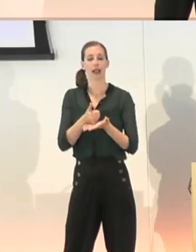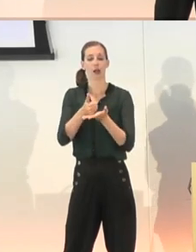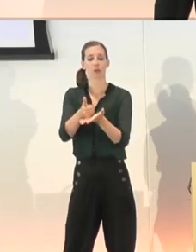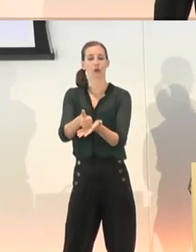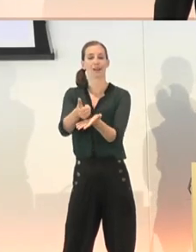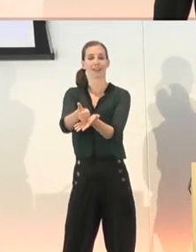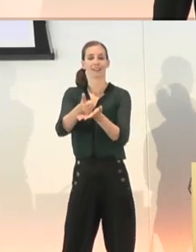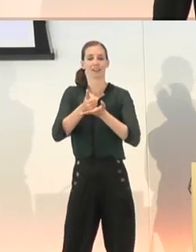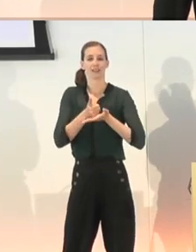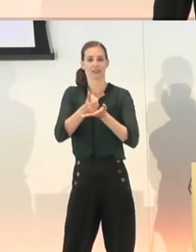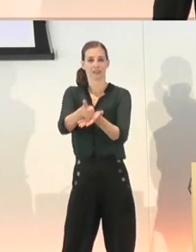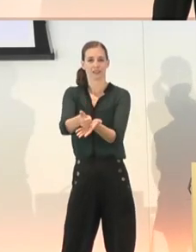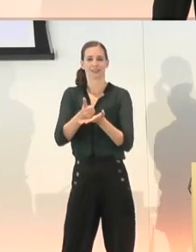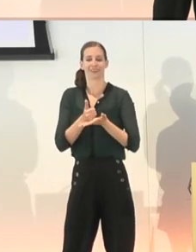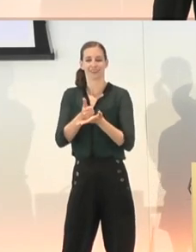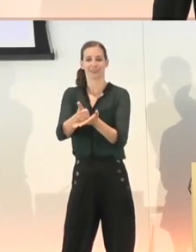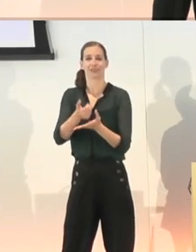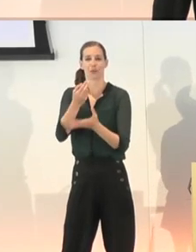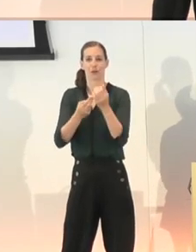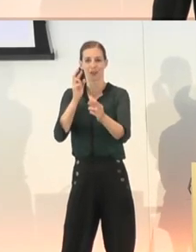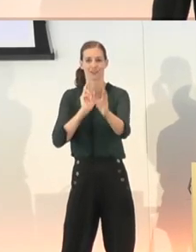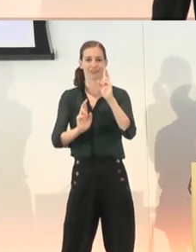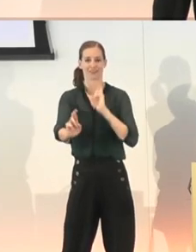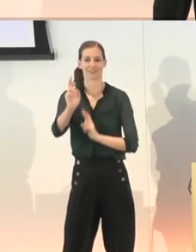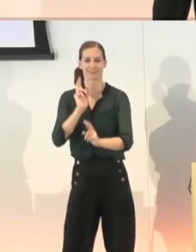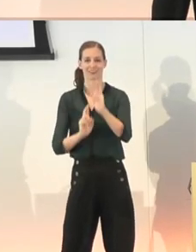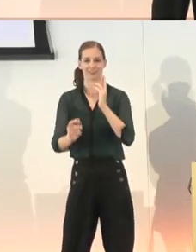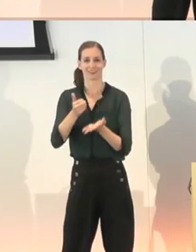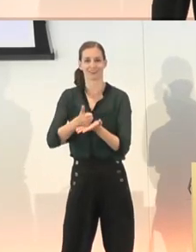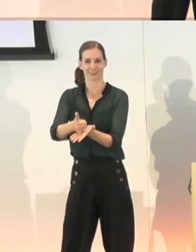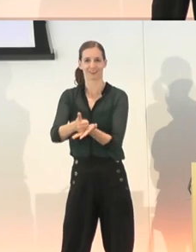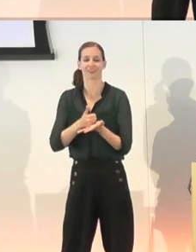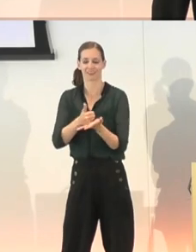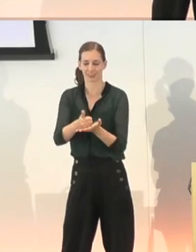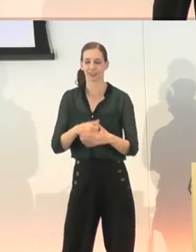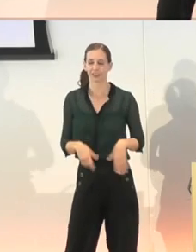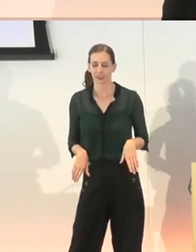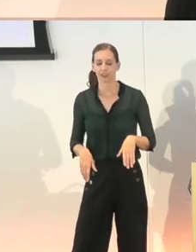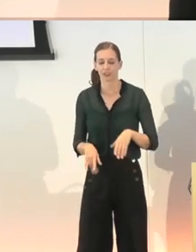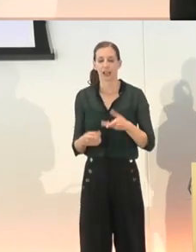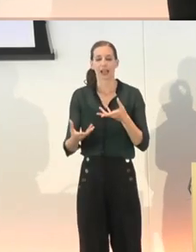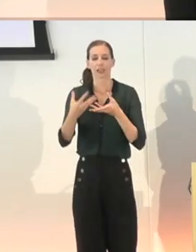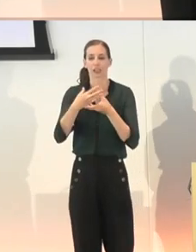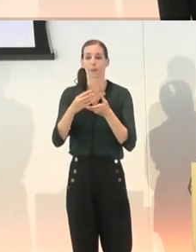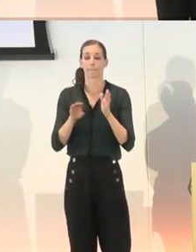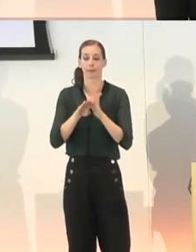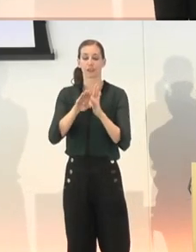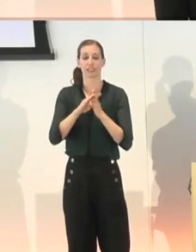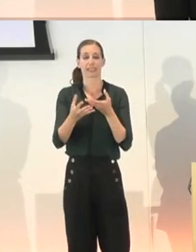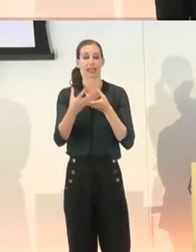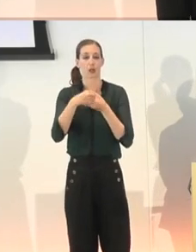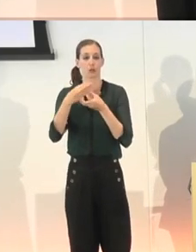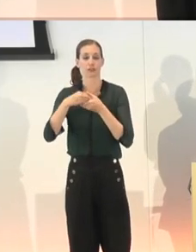that are both cited and talk about inclusive platforms, in the last two years building an